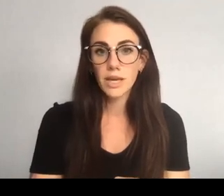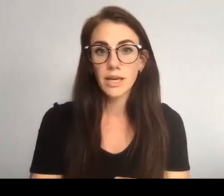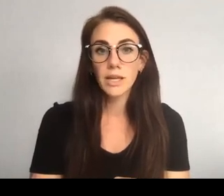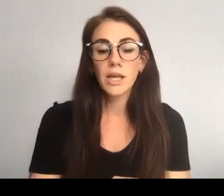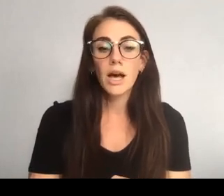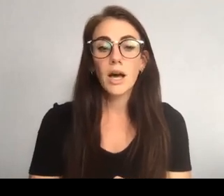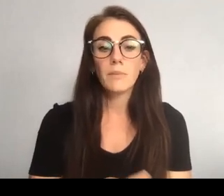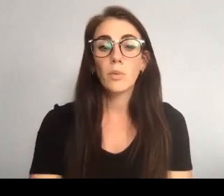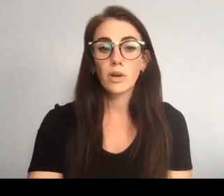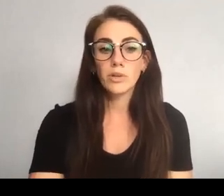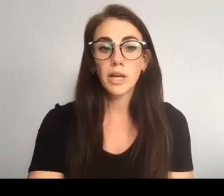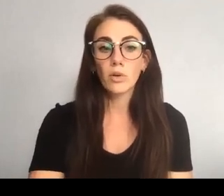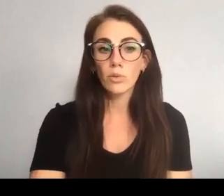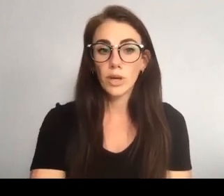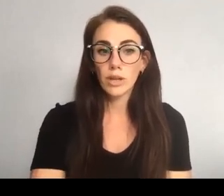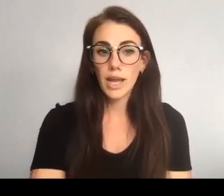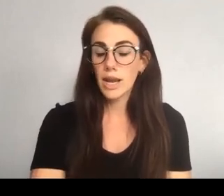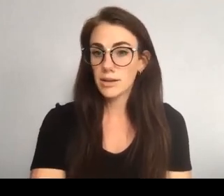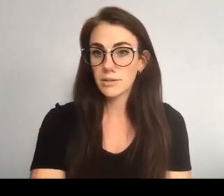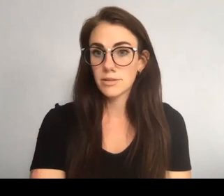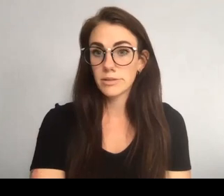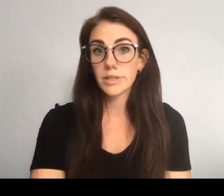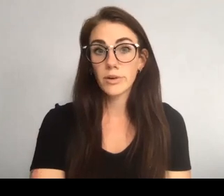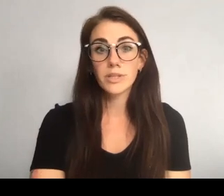Ok, And we're using real eggs and so this